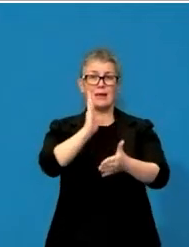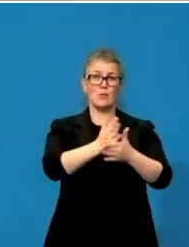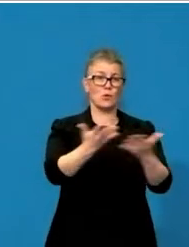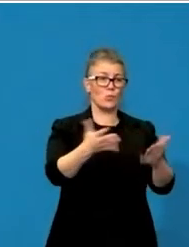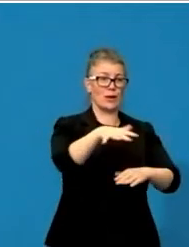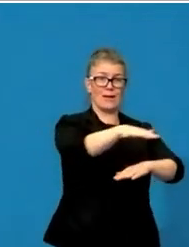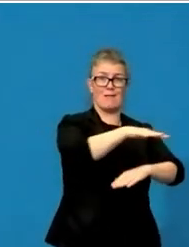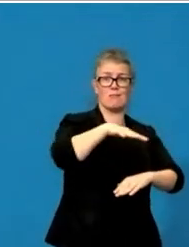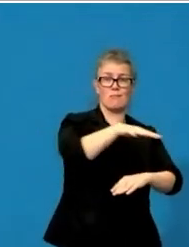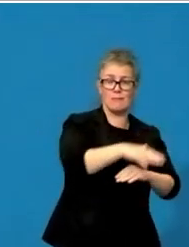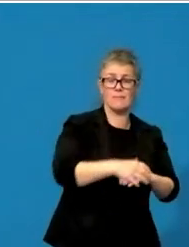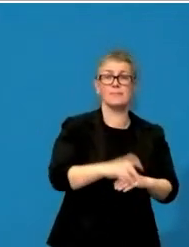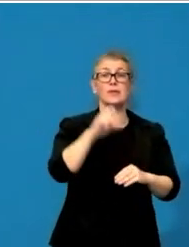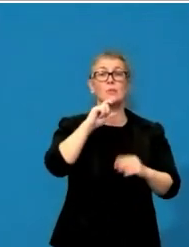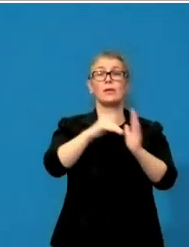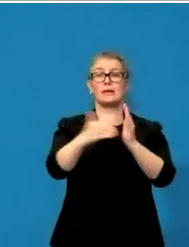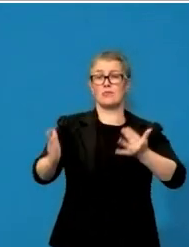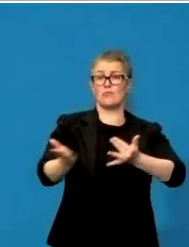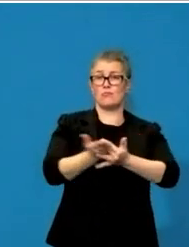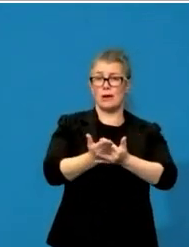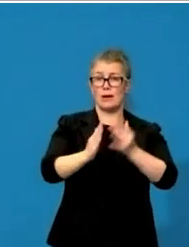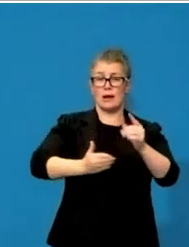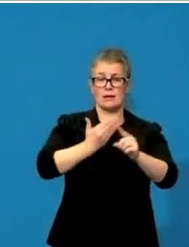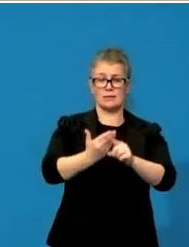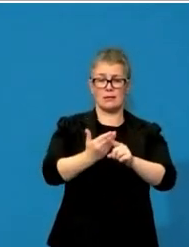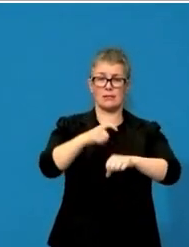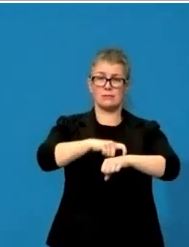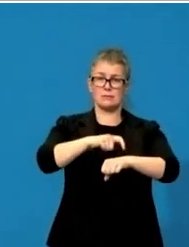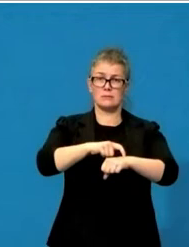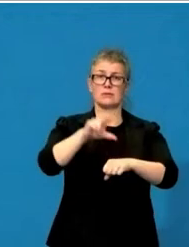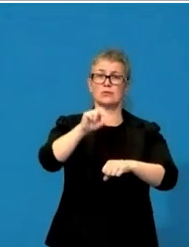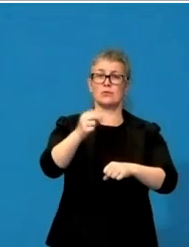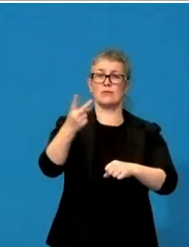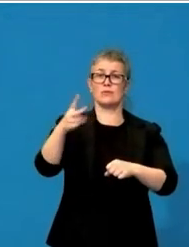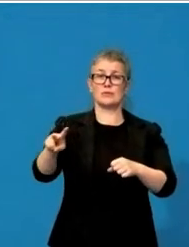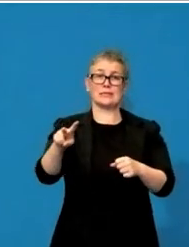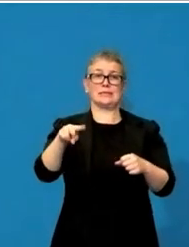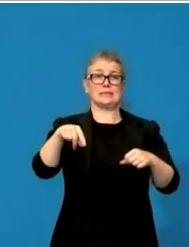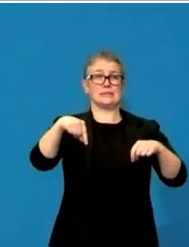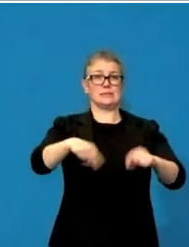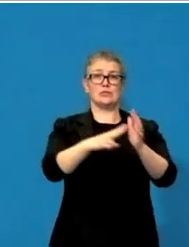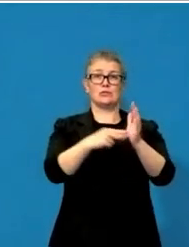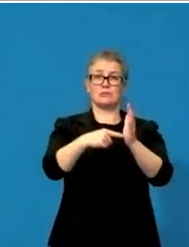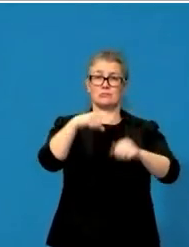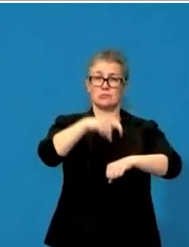We will take an adjournment now until 12.20 central time. The Royal Commission is